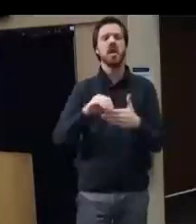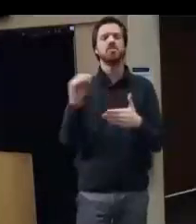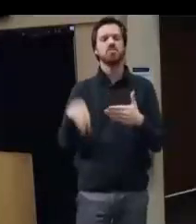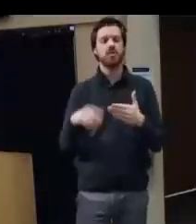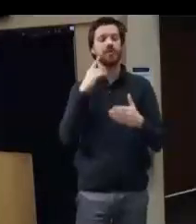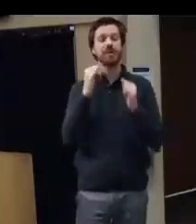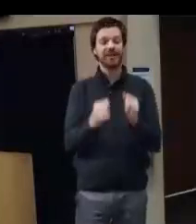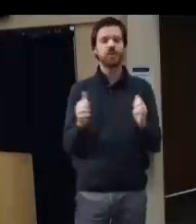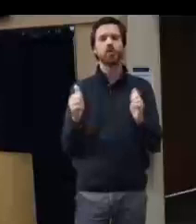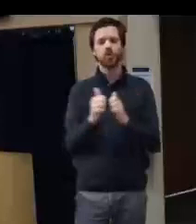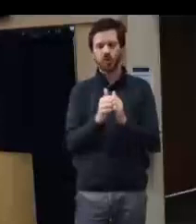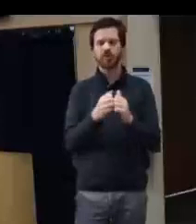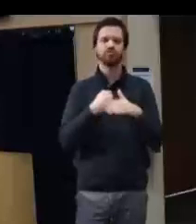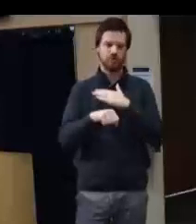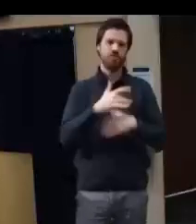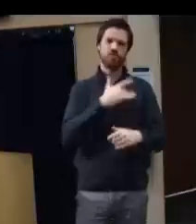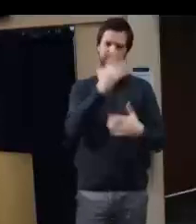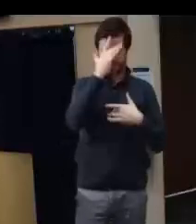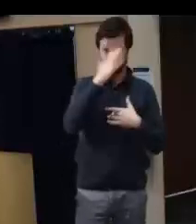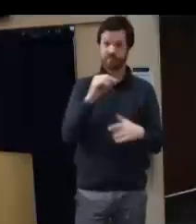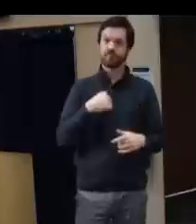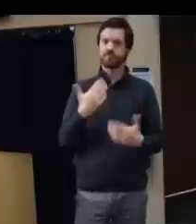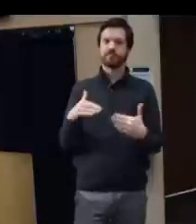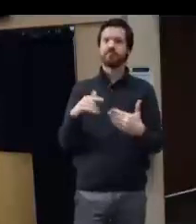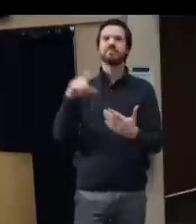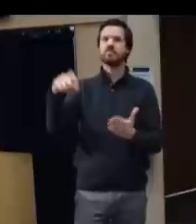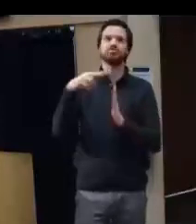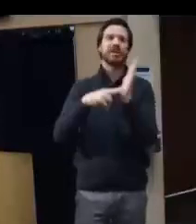individuals with congenital heart disease and I must say this is a mustre for all clinicians